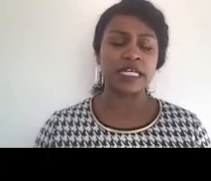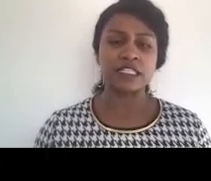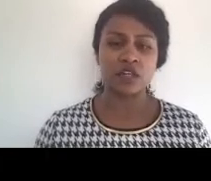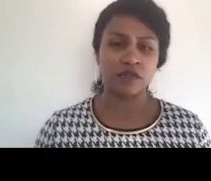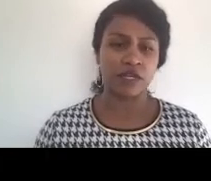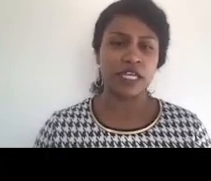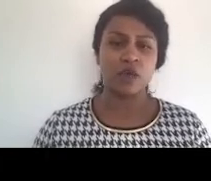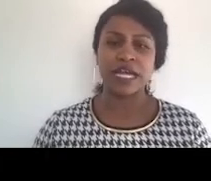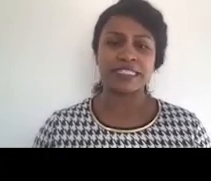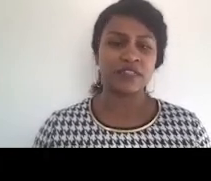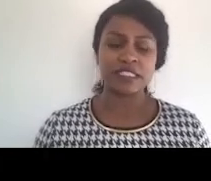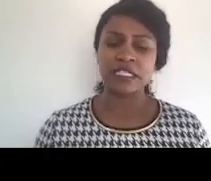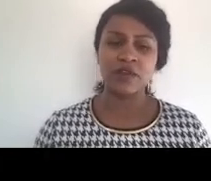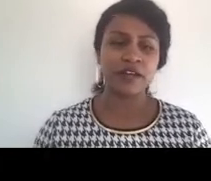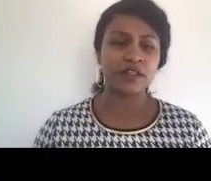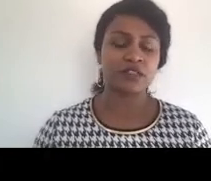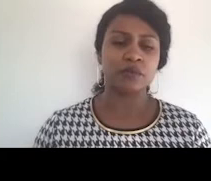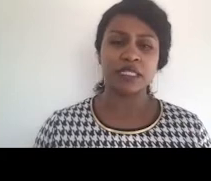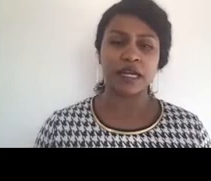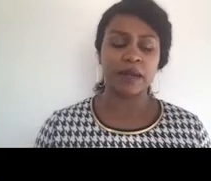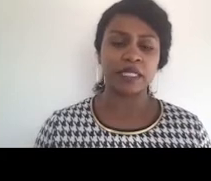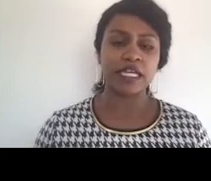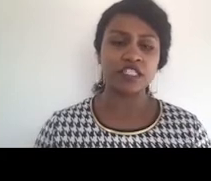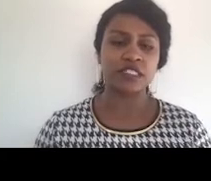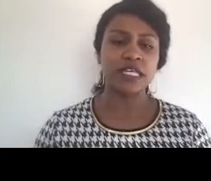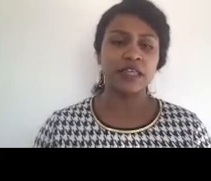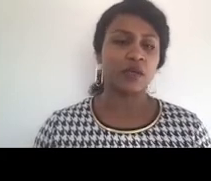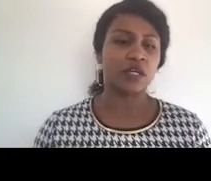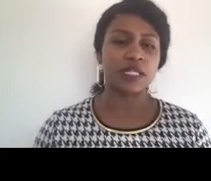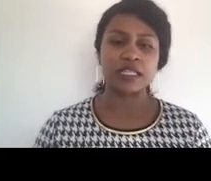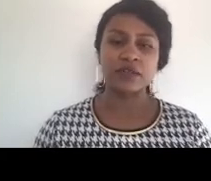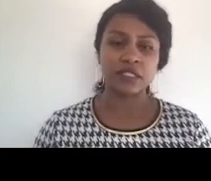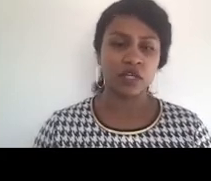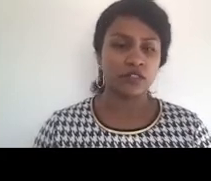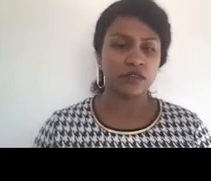“Discovery.” We had 17 writers submit their applications. They were going to win $1,000 for